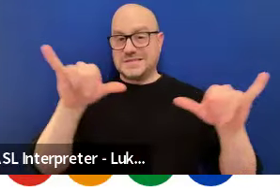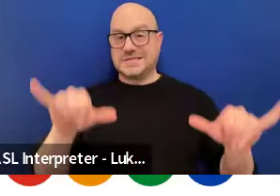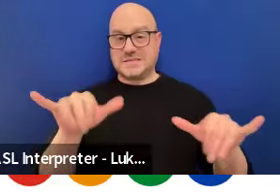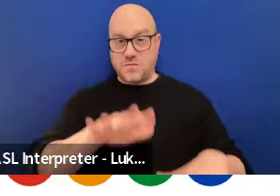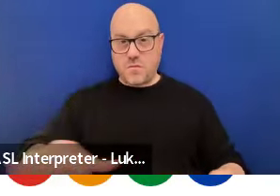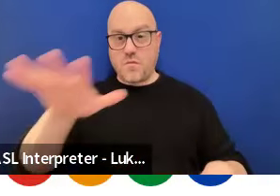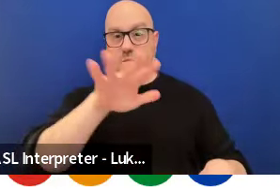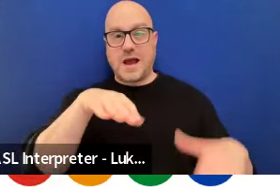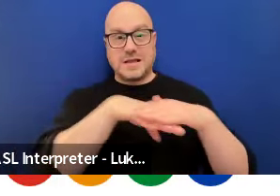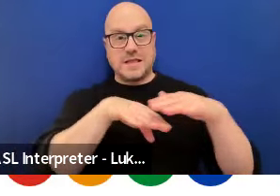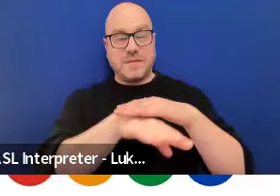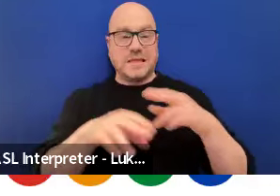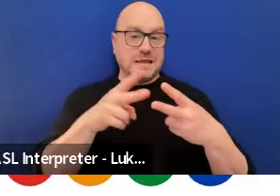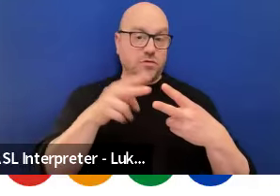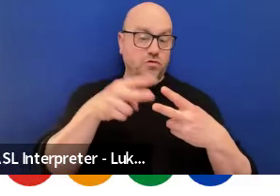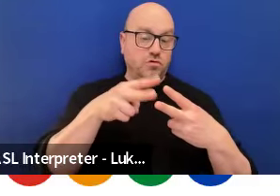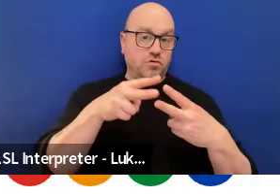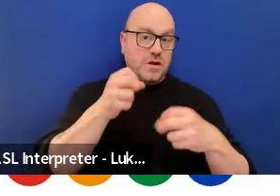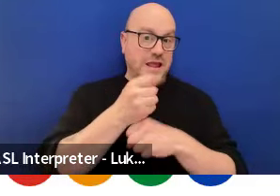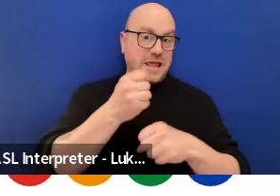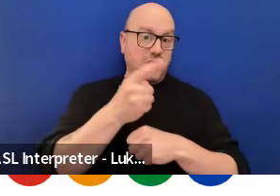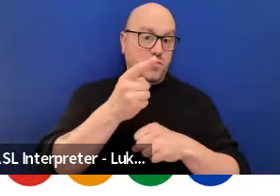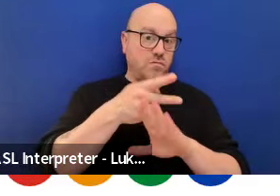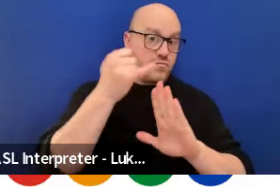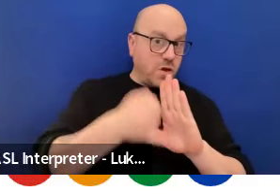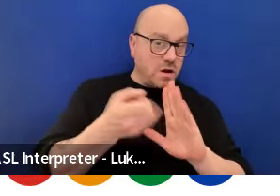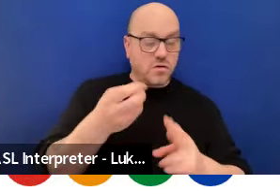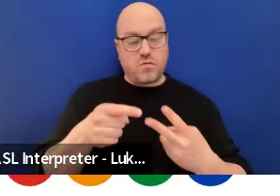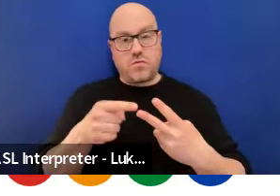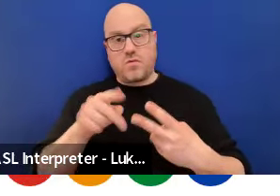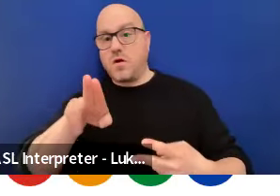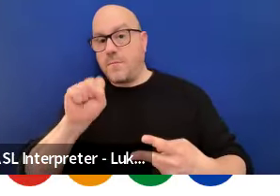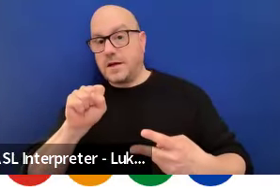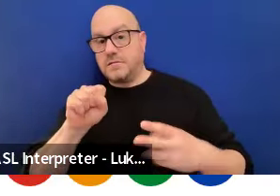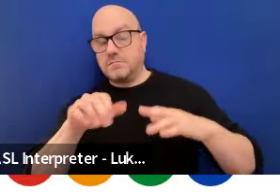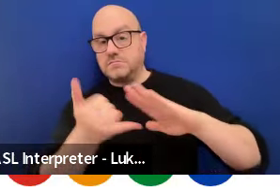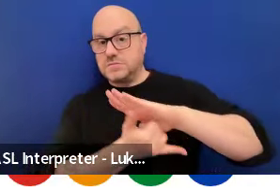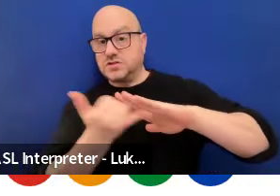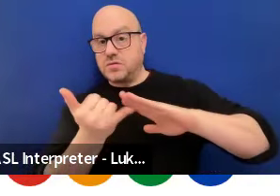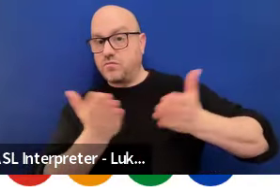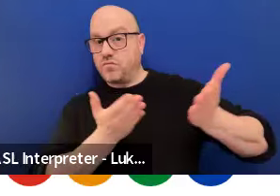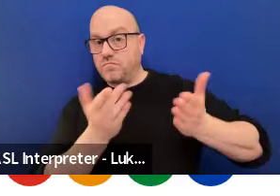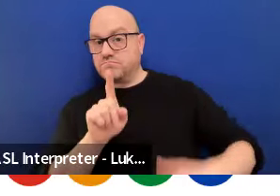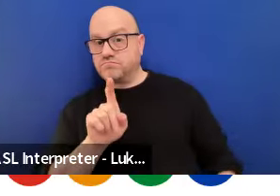THANK YOU, NICHOLAS AND LAURA. ANY OTHER QUESTIONS FOR SYSTEM-WIDE ACCESSIBILITY? EITHER ON THE ANNUAL INITIATIVES